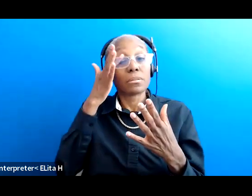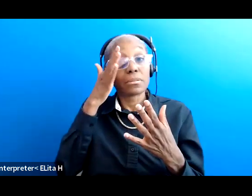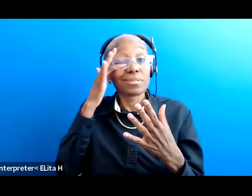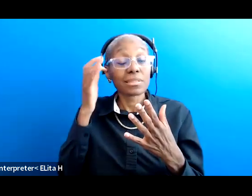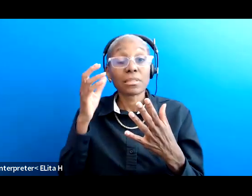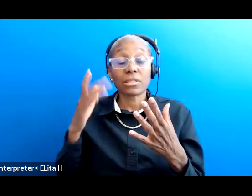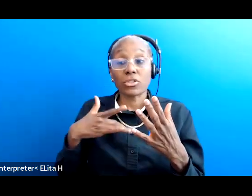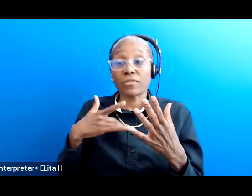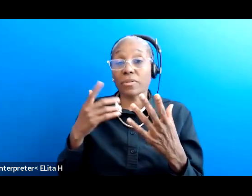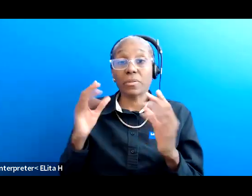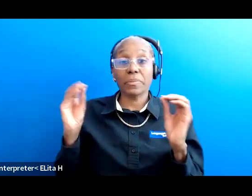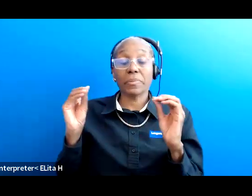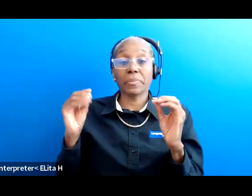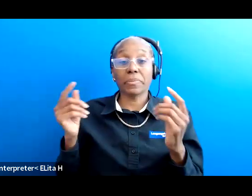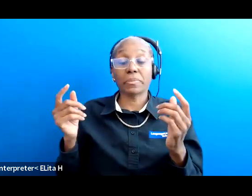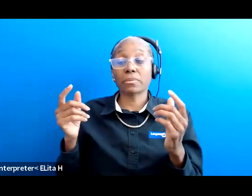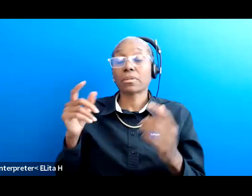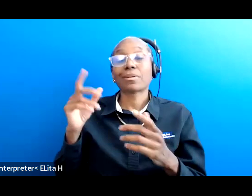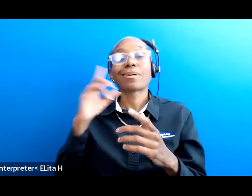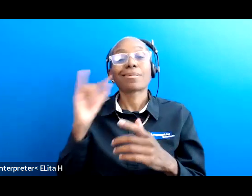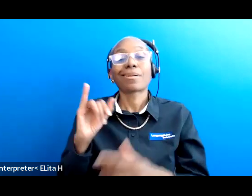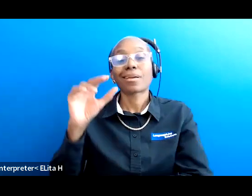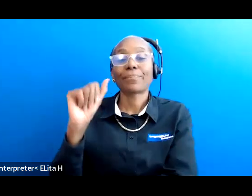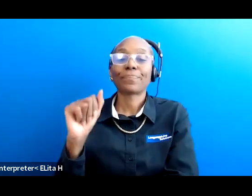top of the skin, and so you don't really feel the needle as much.